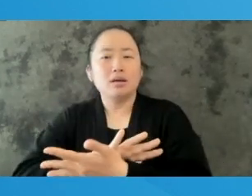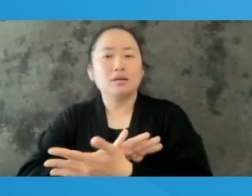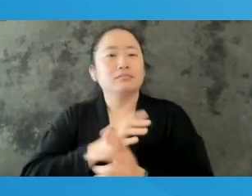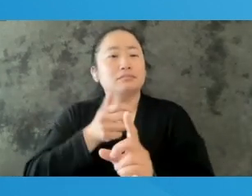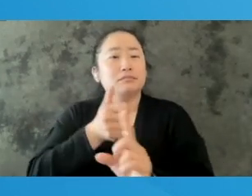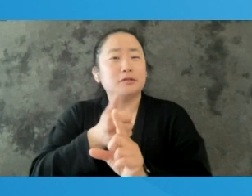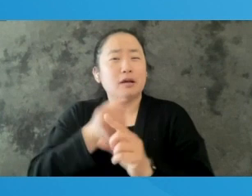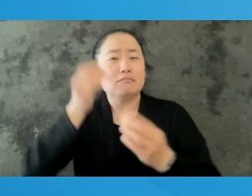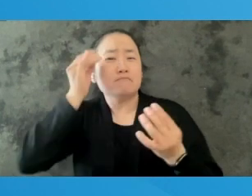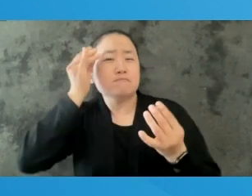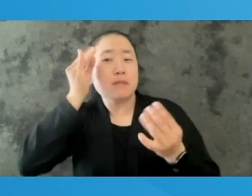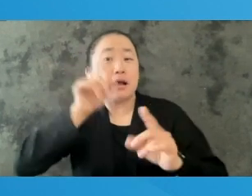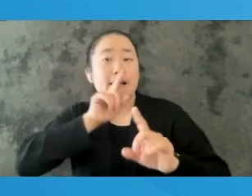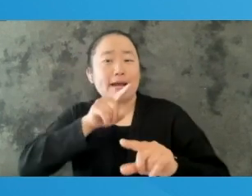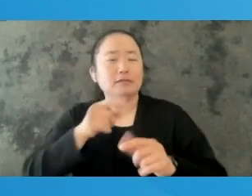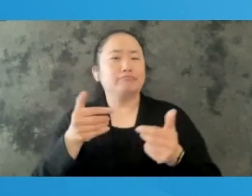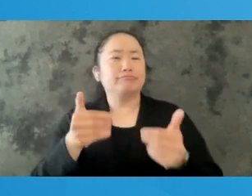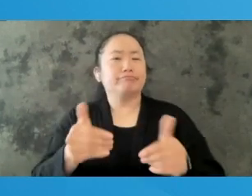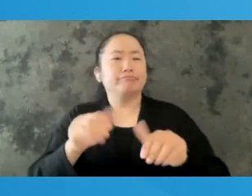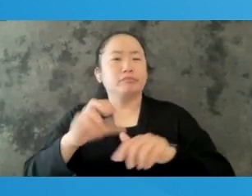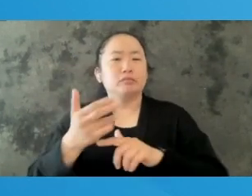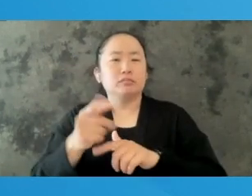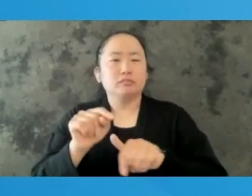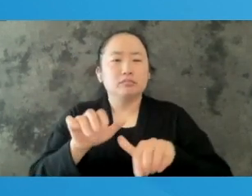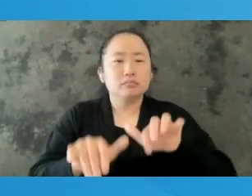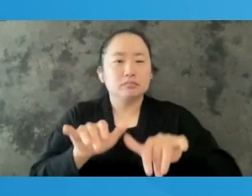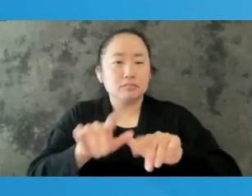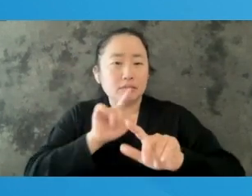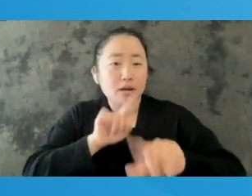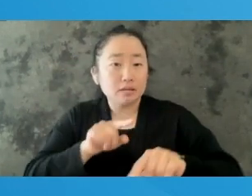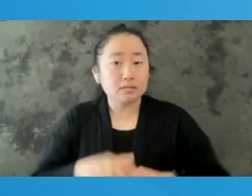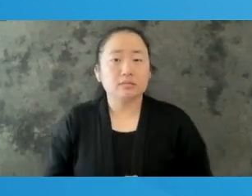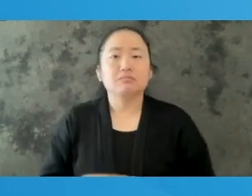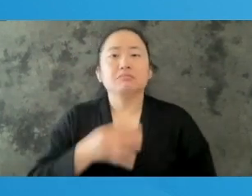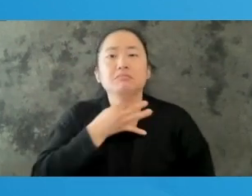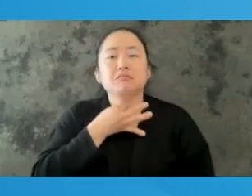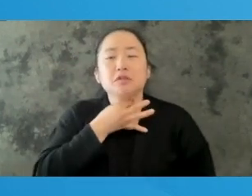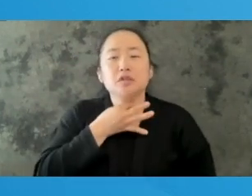I'm curious to hear what looking through the layers of history means to you.